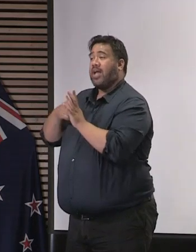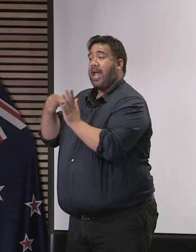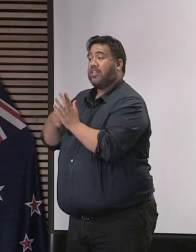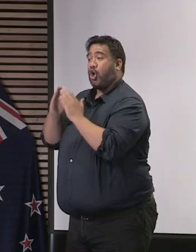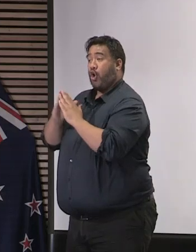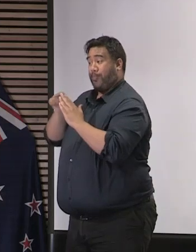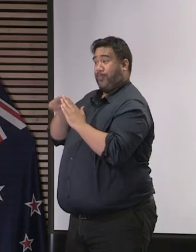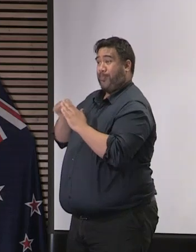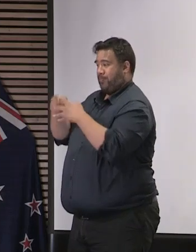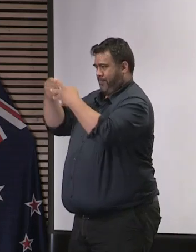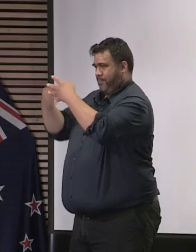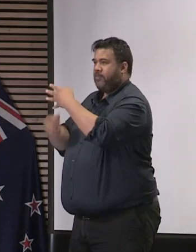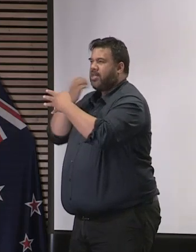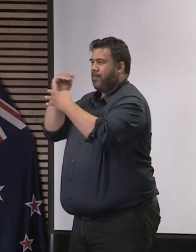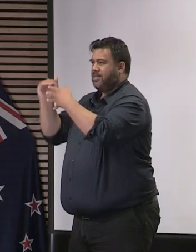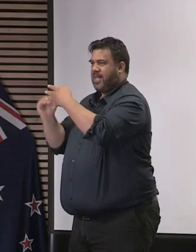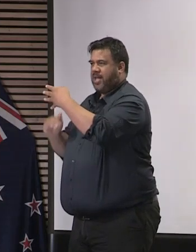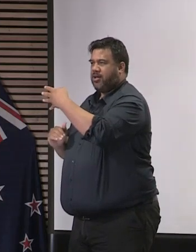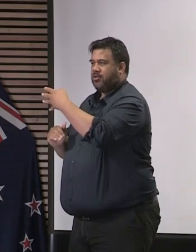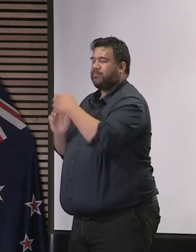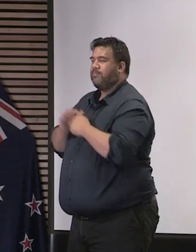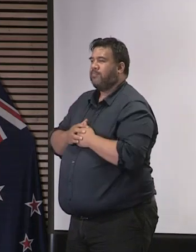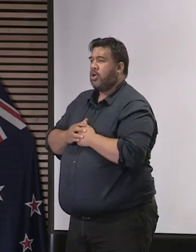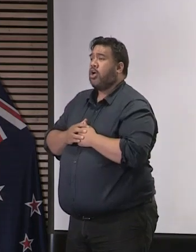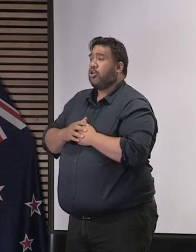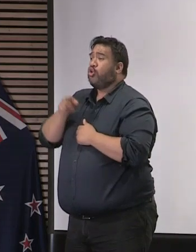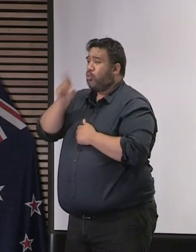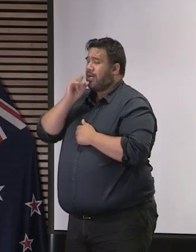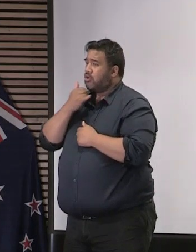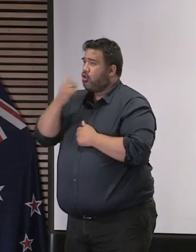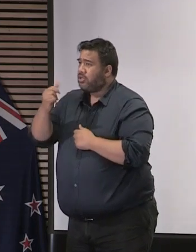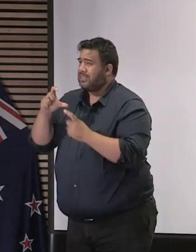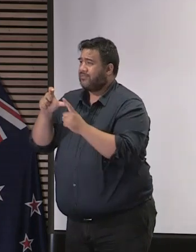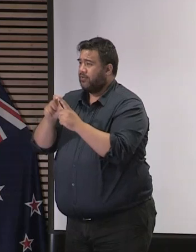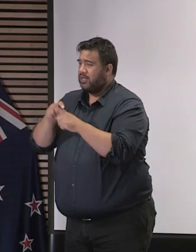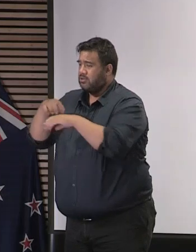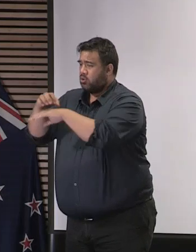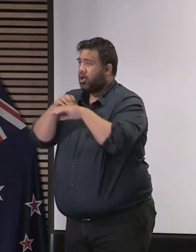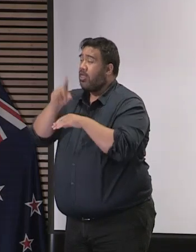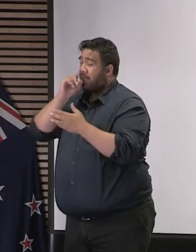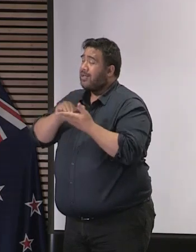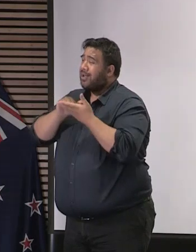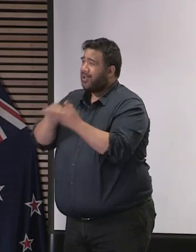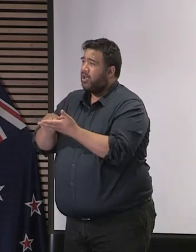website on the "life at home" page. Again, you can call that all-of-government helpline